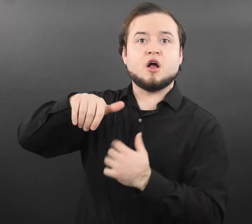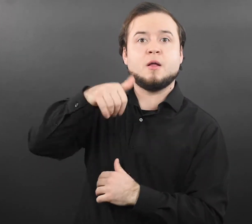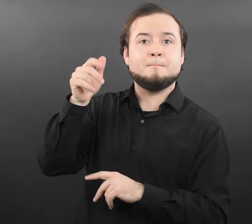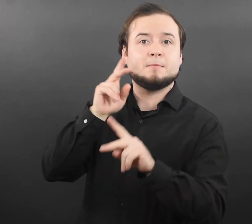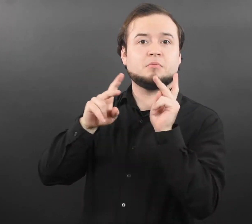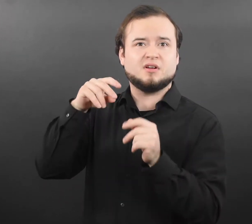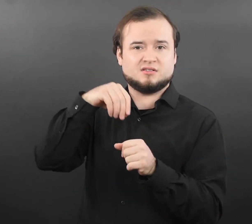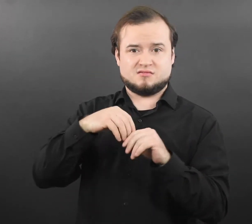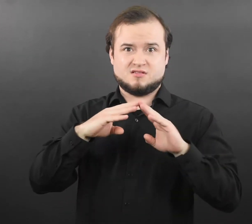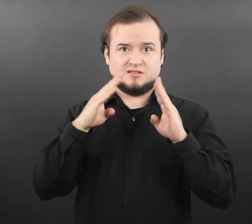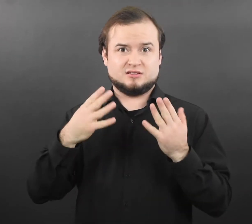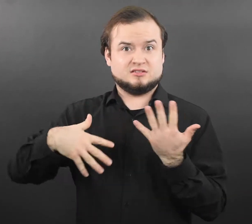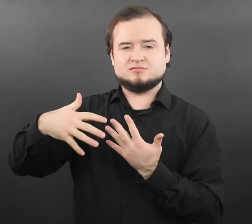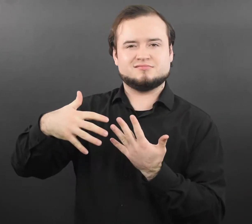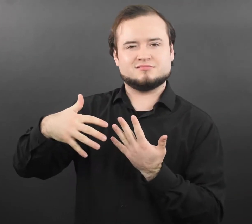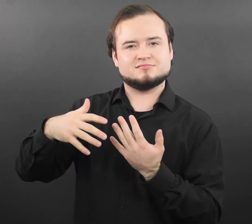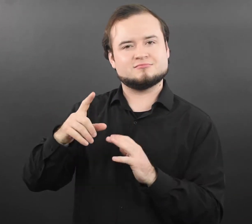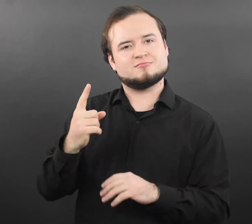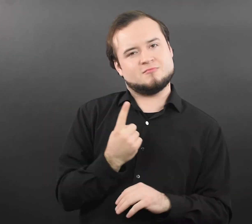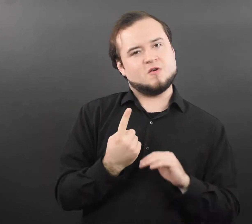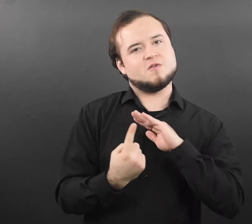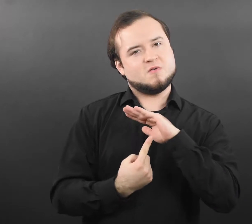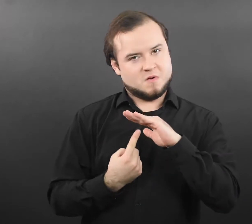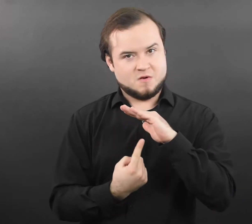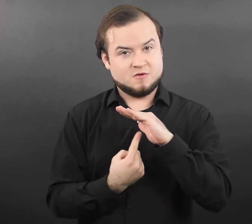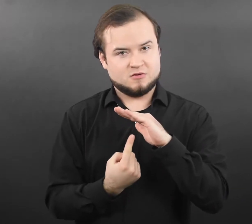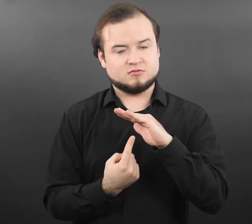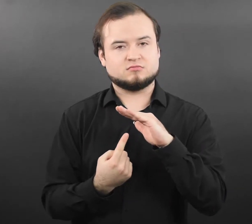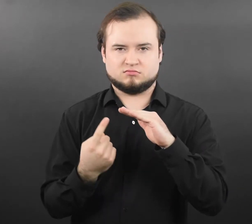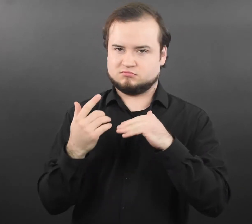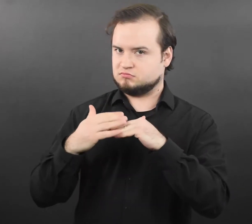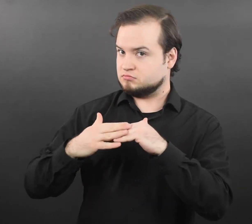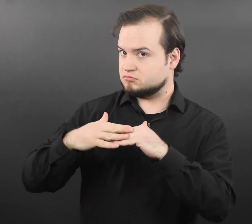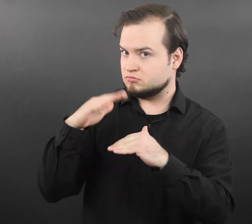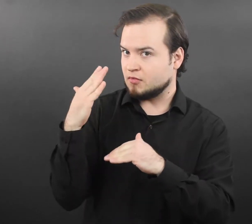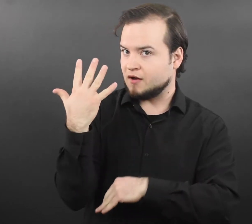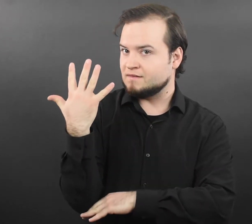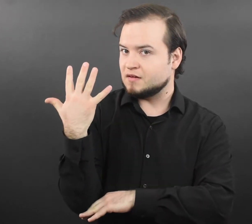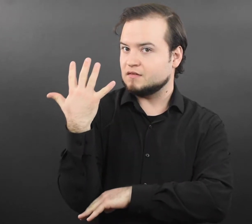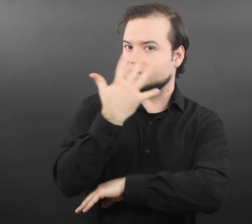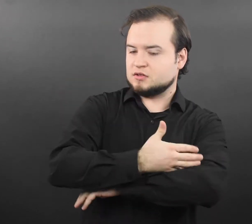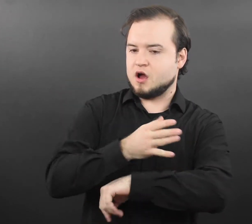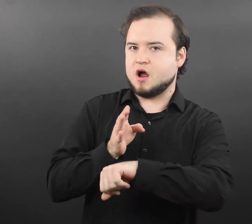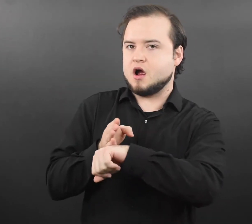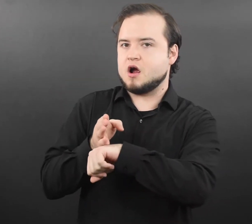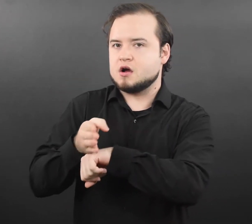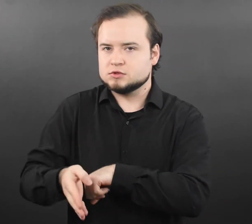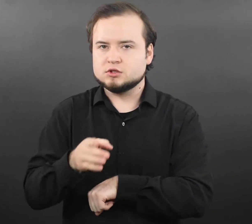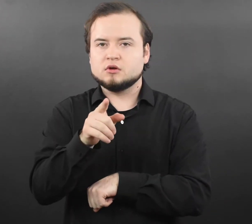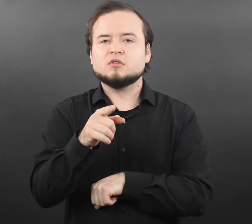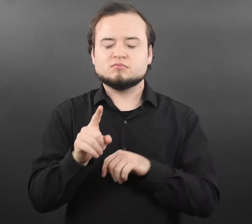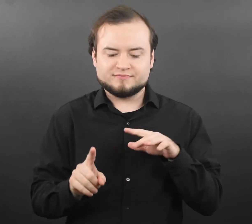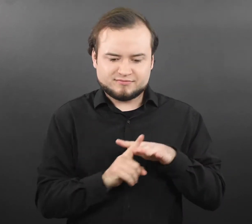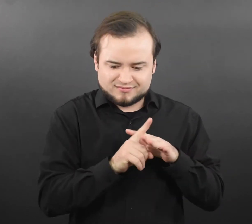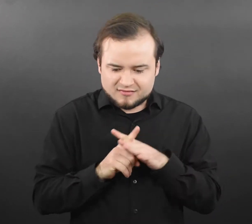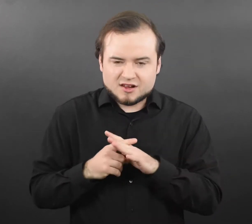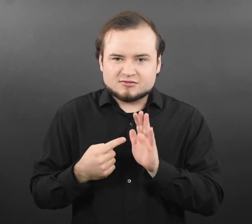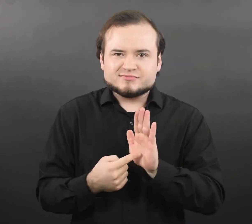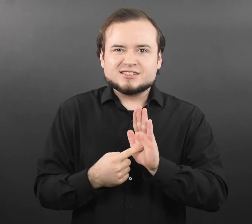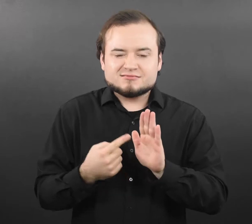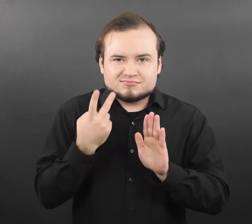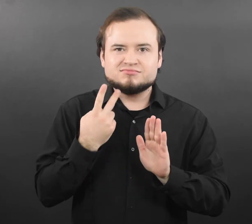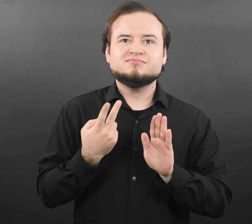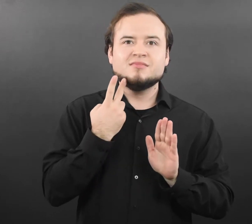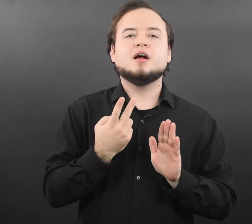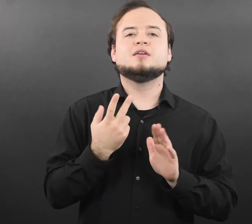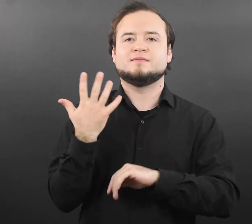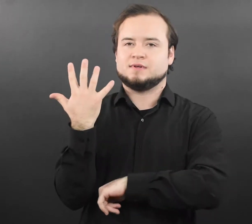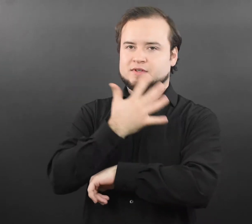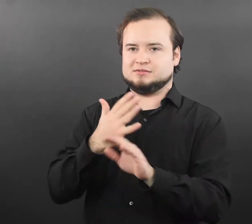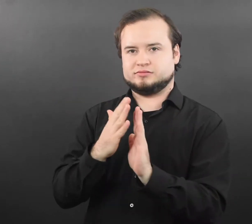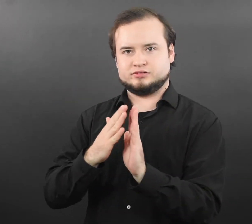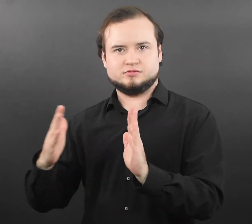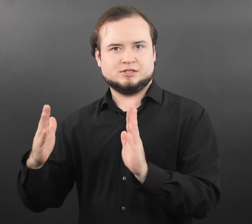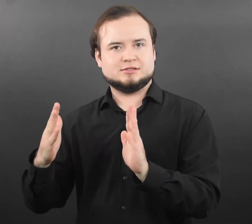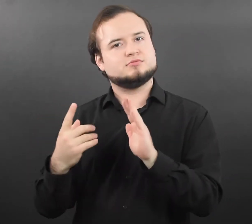at least five days after your symptoms started.